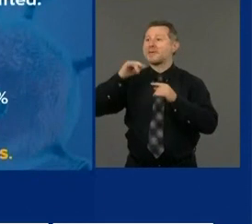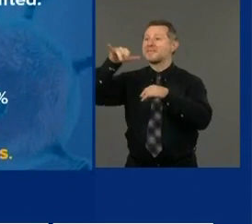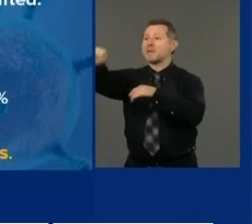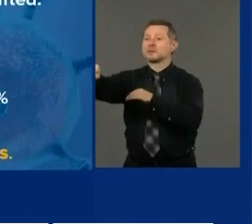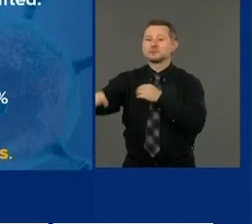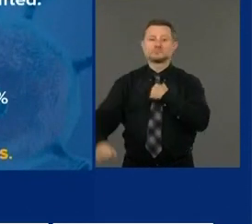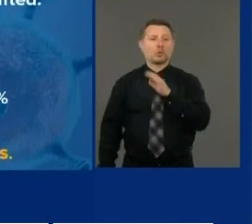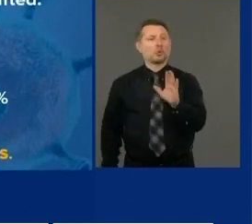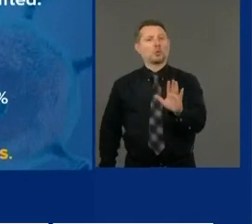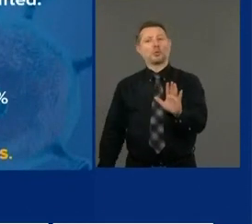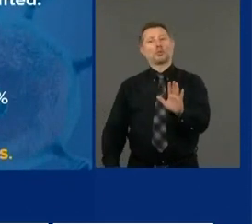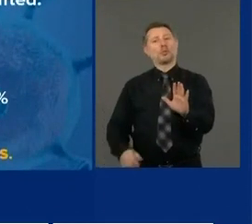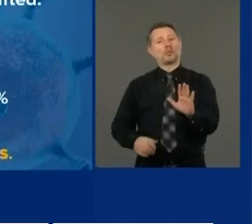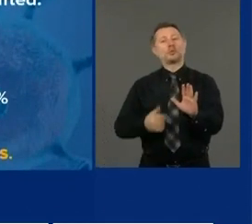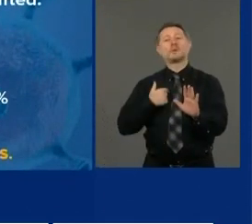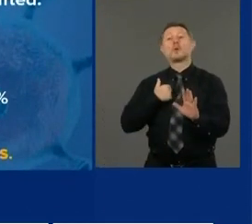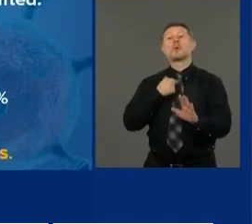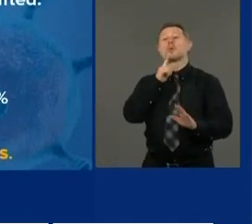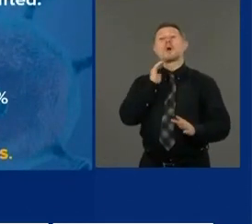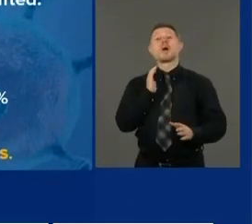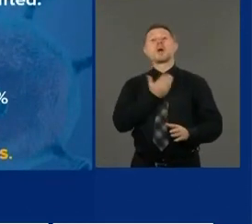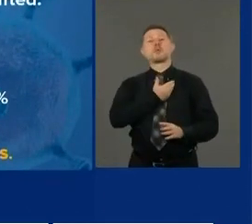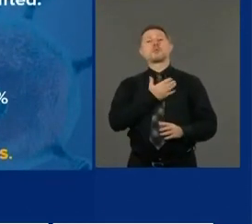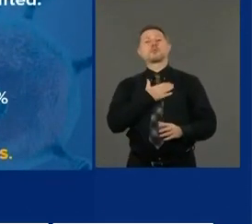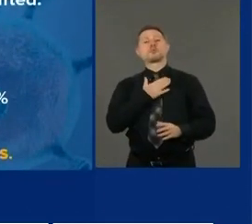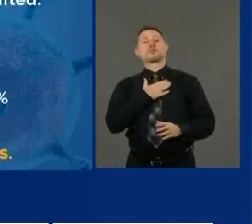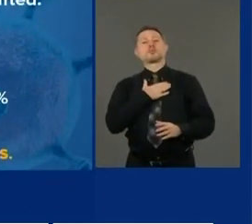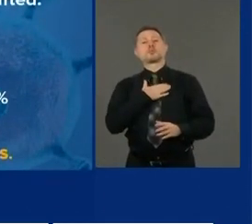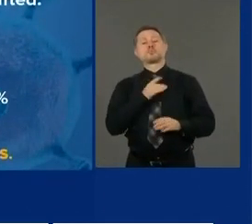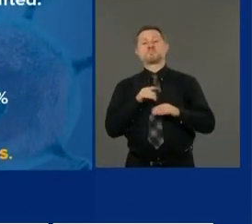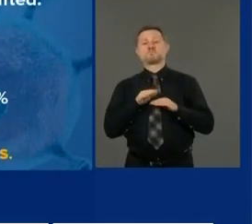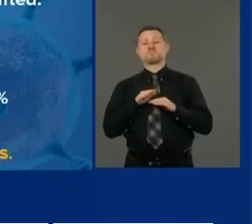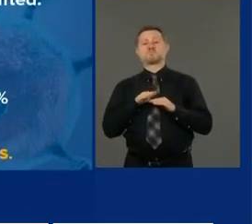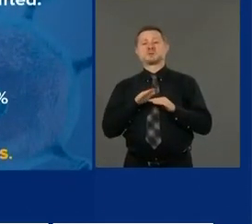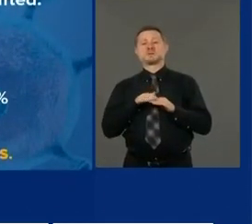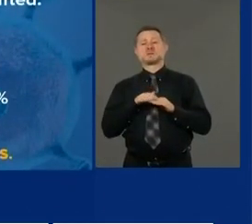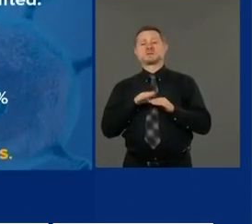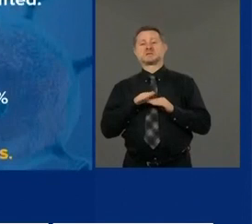THEN THE VIRUS SPIKES BUT WE ALREADY SAID THE SCHOOLS ARE